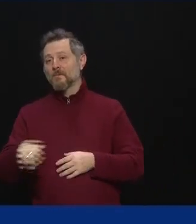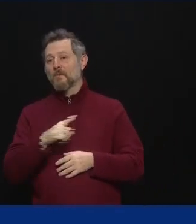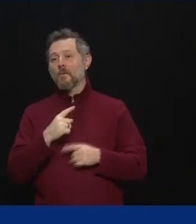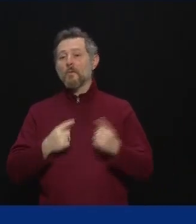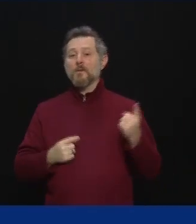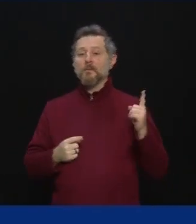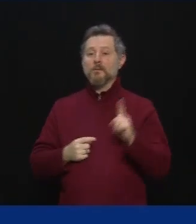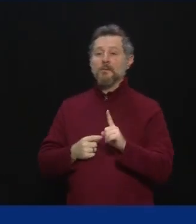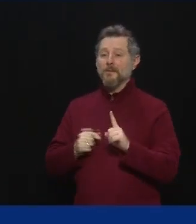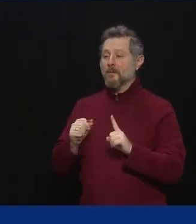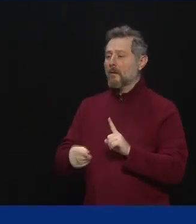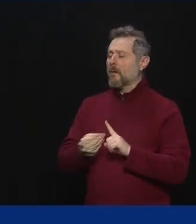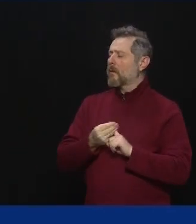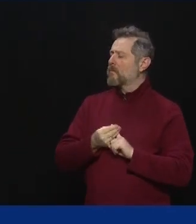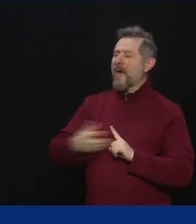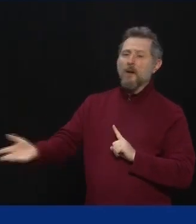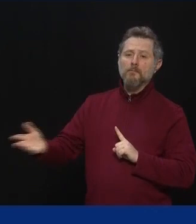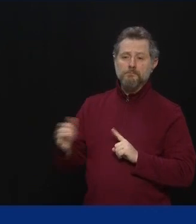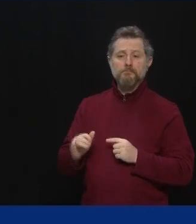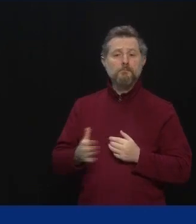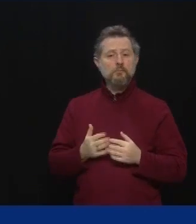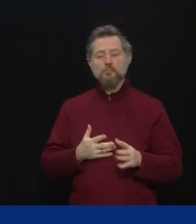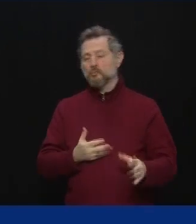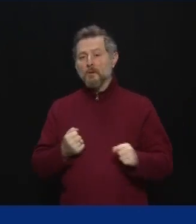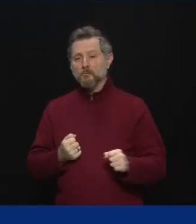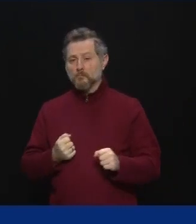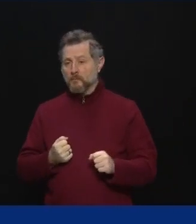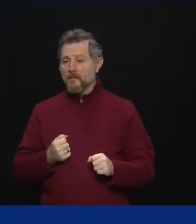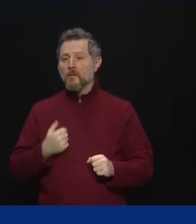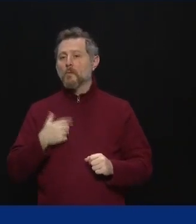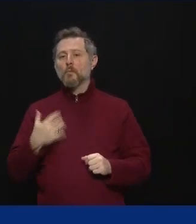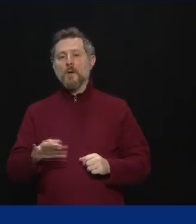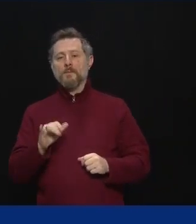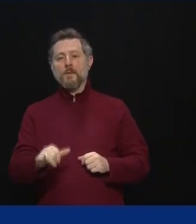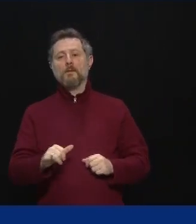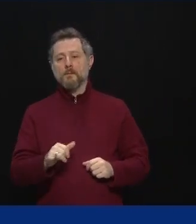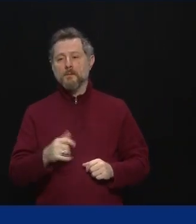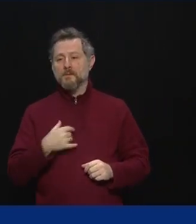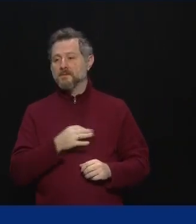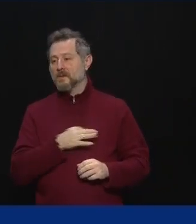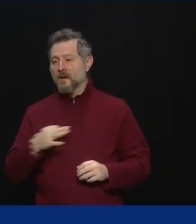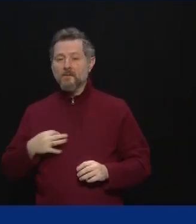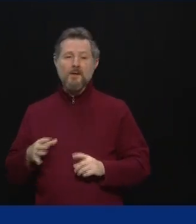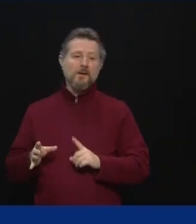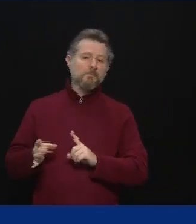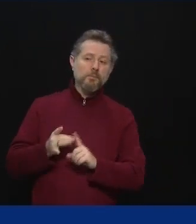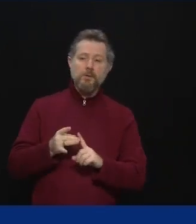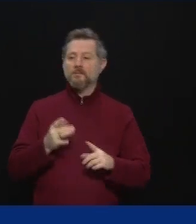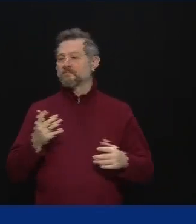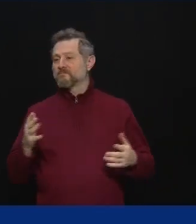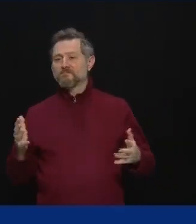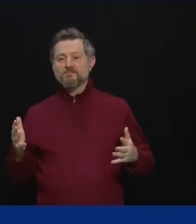THE REASON WE'RE DOING THIS, THIS IS A POPULATION WHERE THIS COULD RUN THROUGH LIKE WILDFIRE.